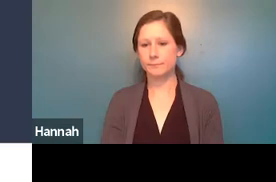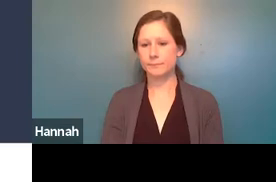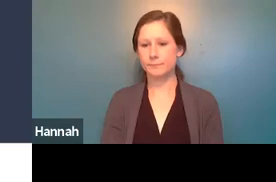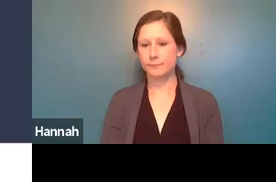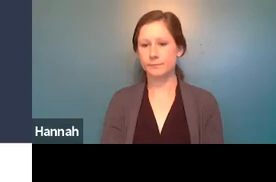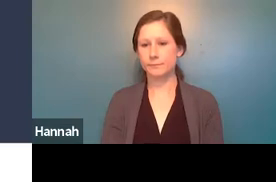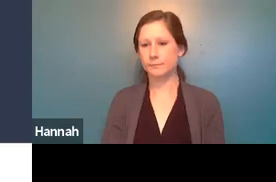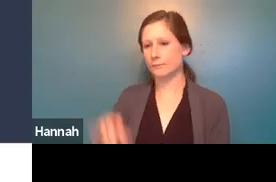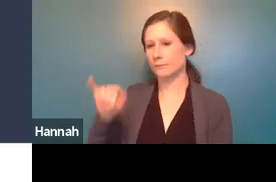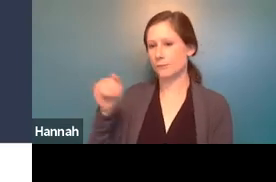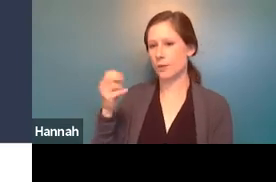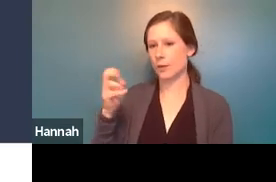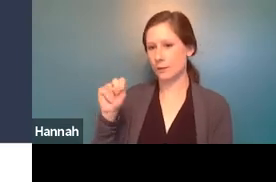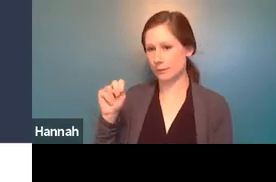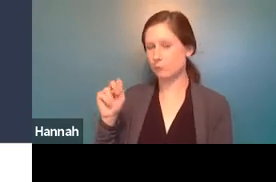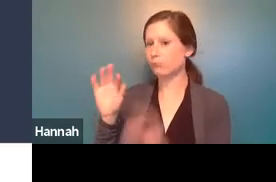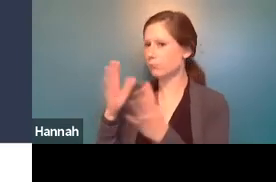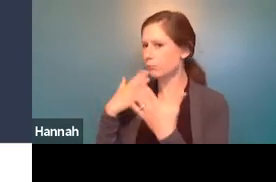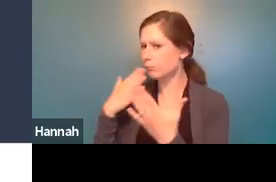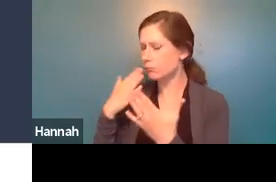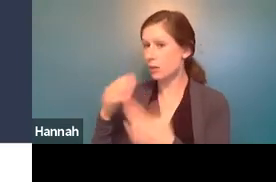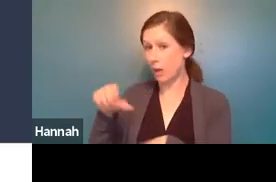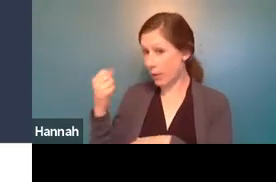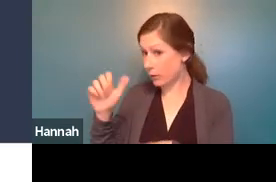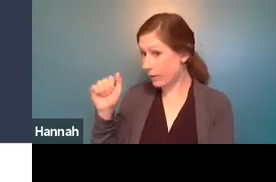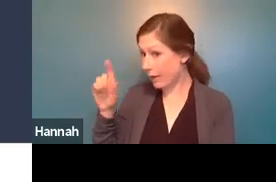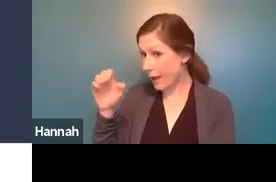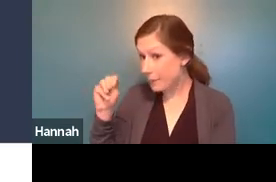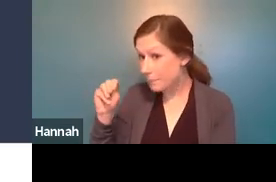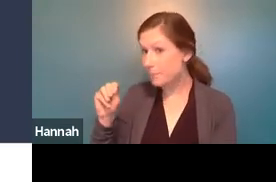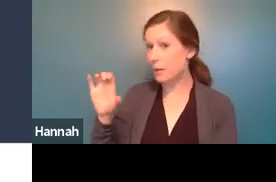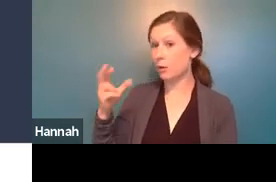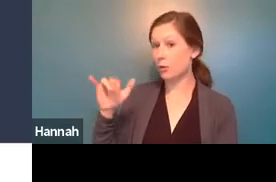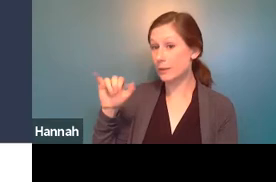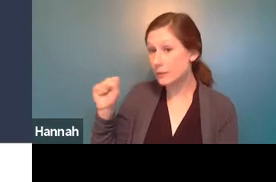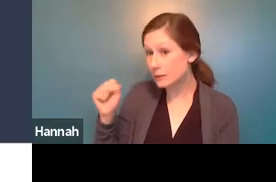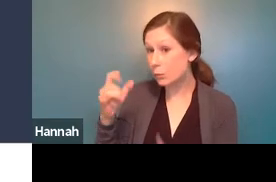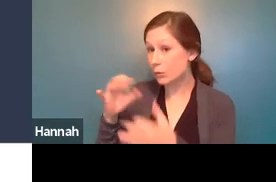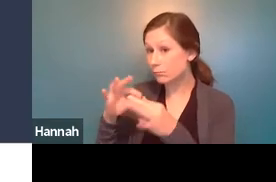Jason: Thank you, Erin. Adam or Chris, do you want to elaborate on that one too? Chris: No, I would just say ditto.